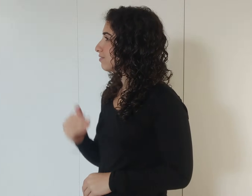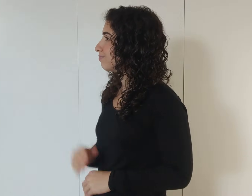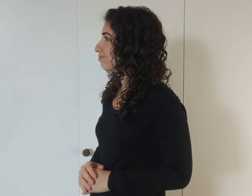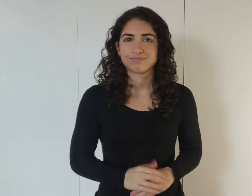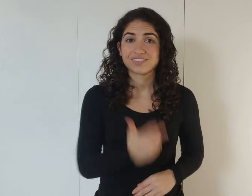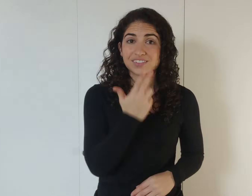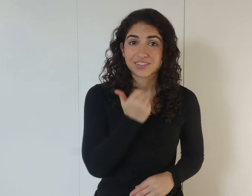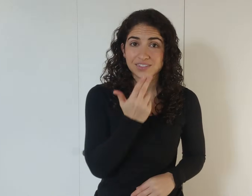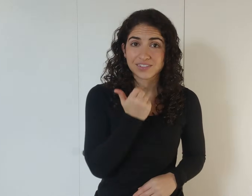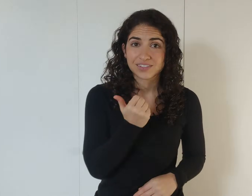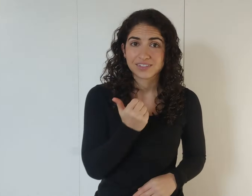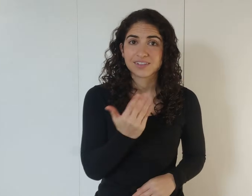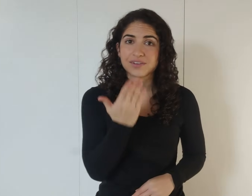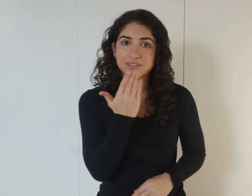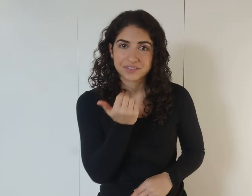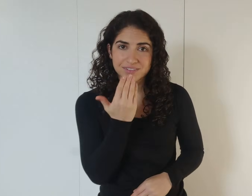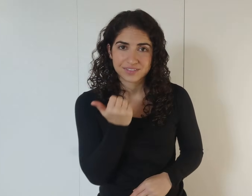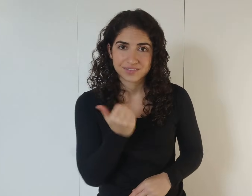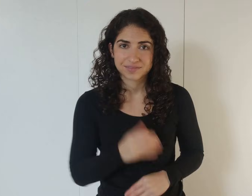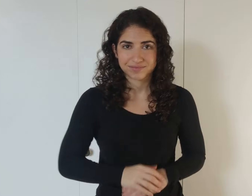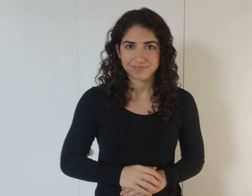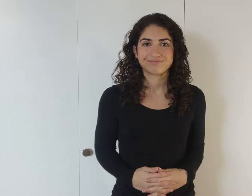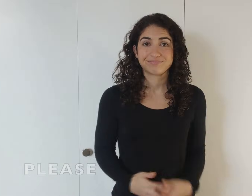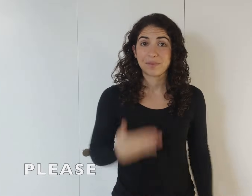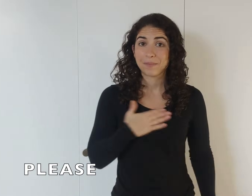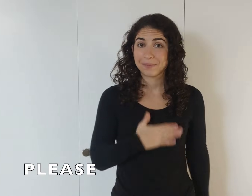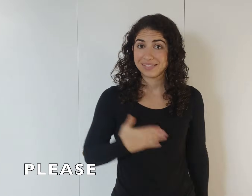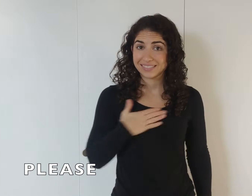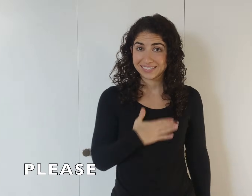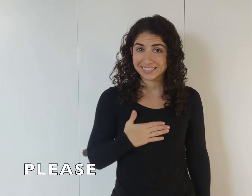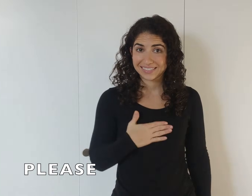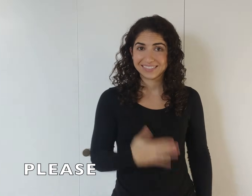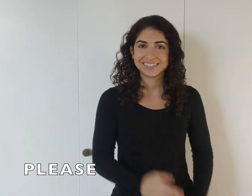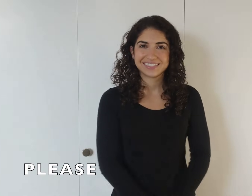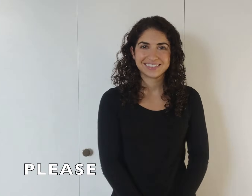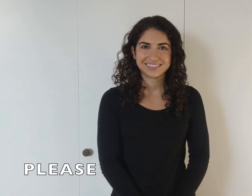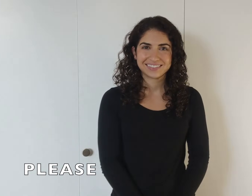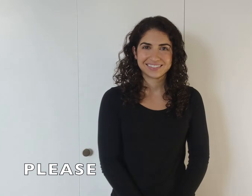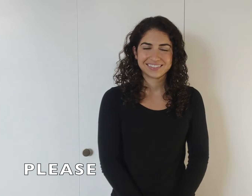SUGAR, or SUGAR. PLEASE